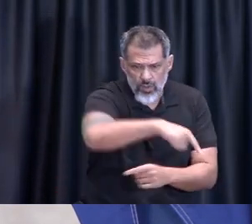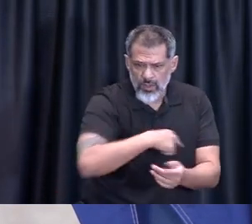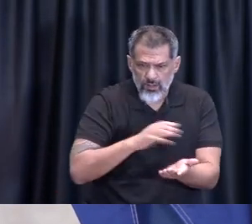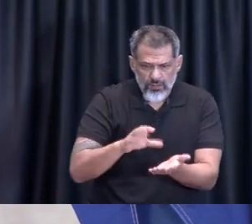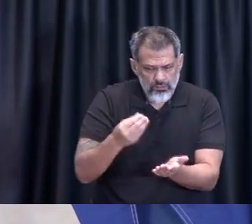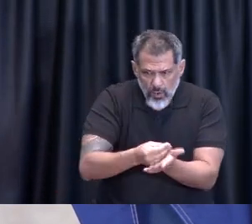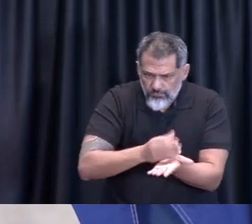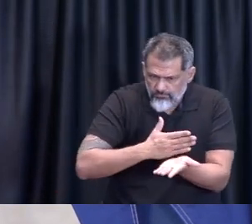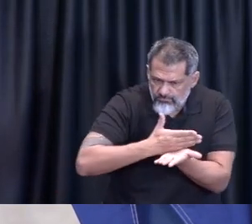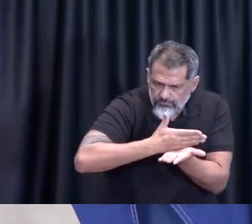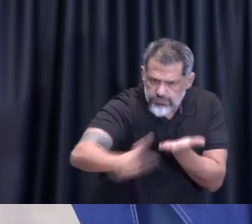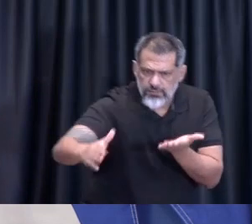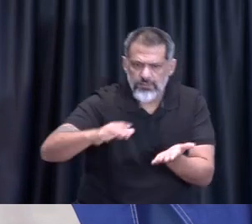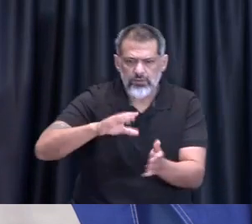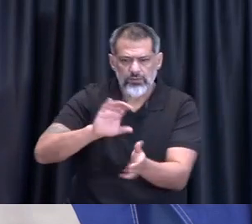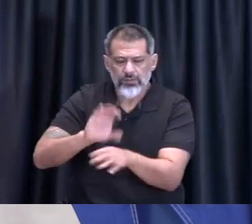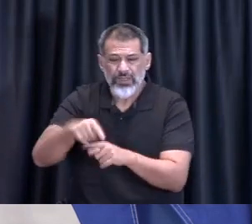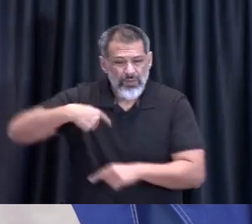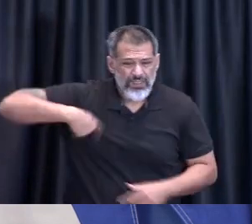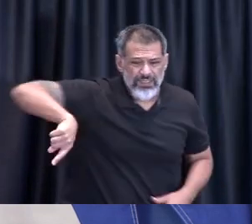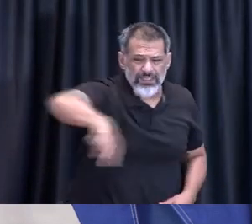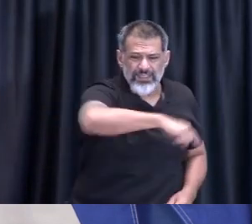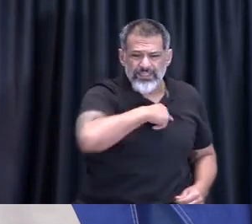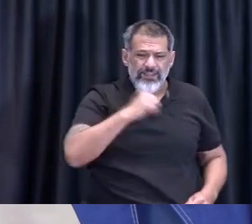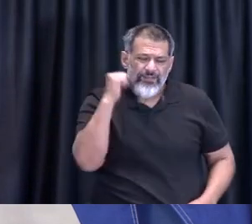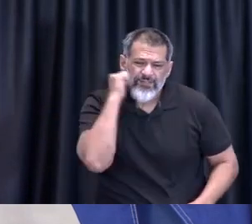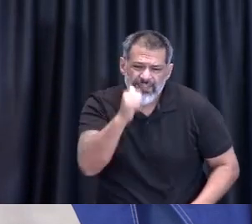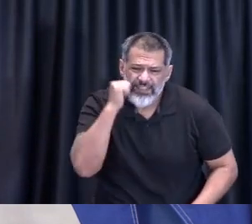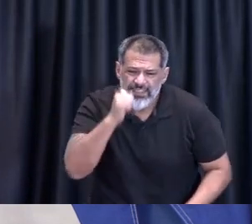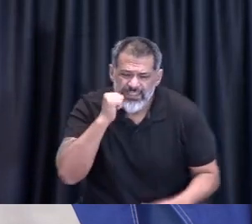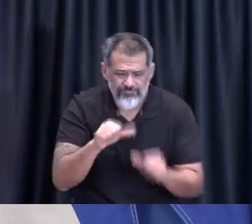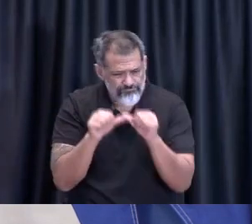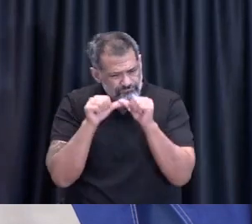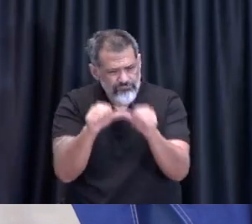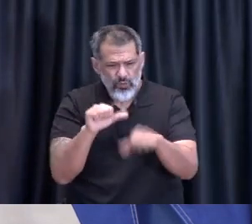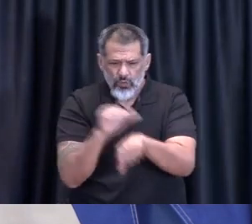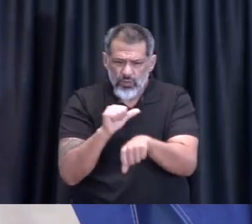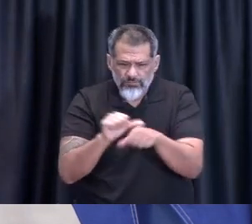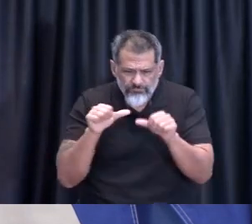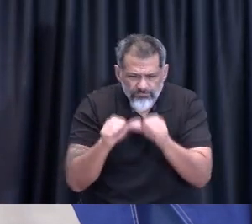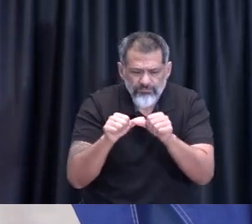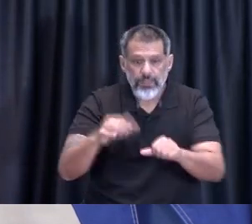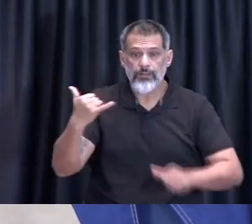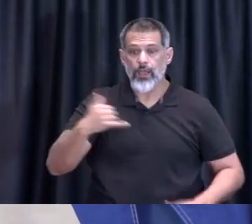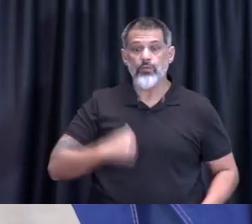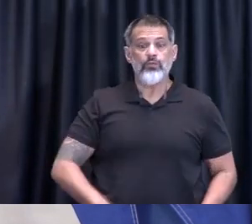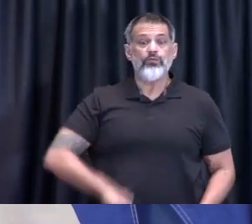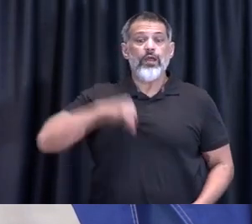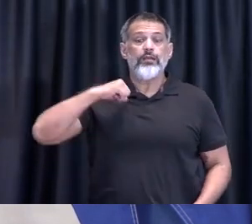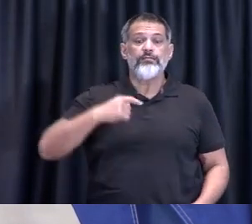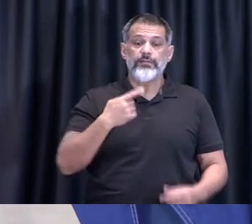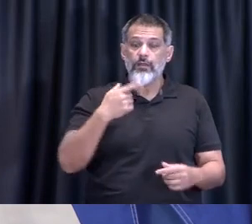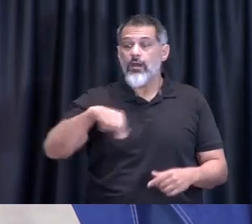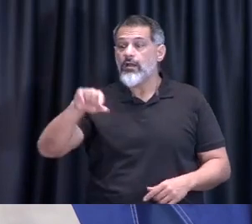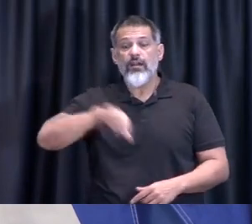in and day out. I'm proud to announce today that will be hosting another super supportive and accessible COVID-19 vaccine